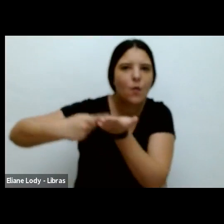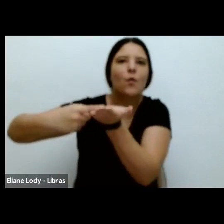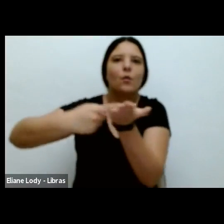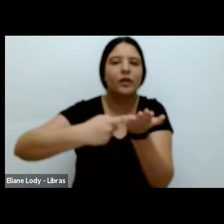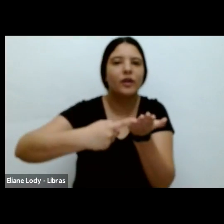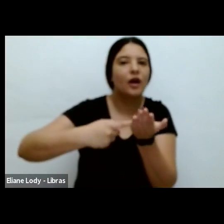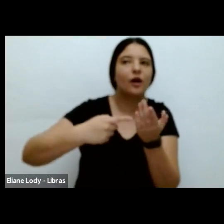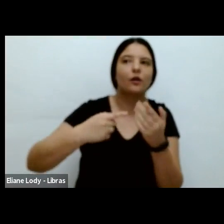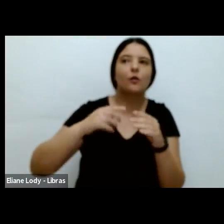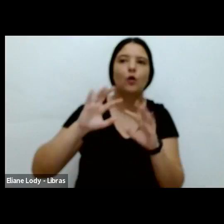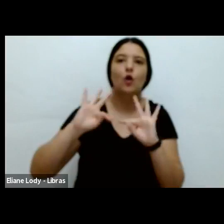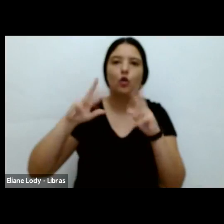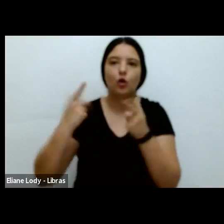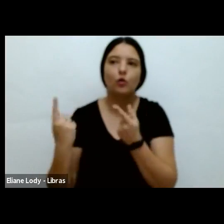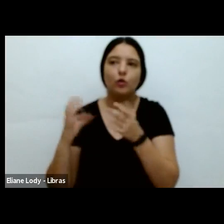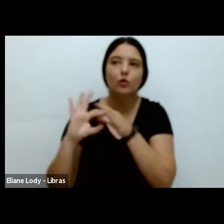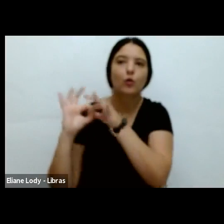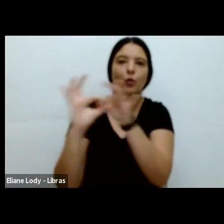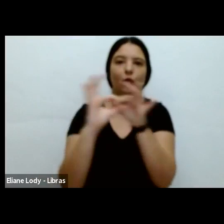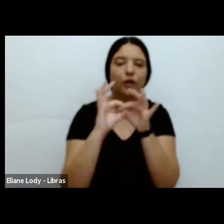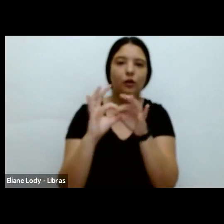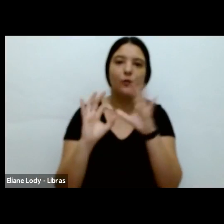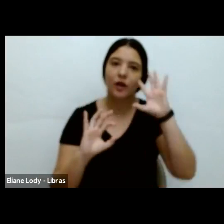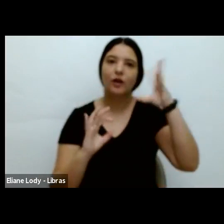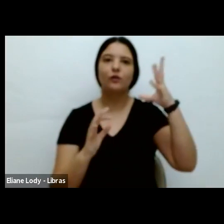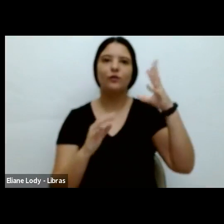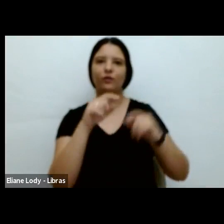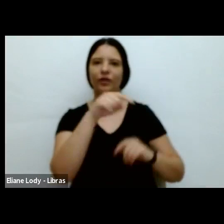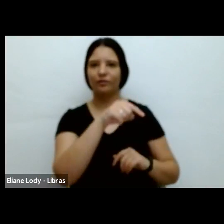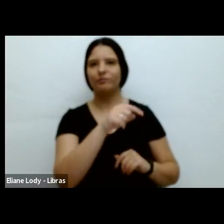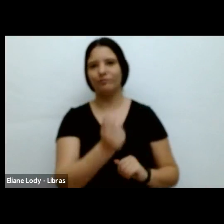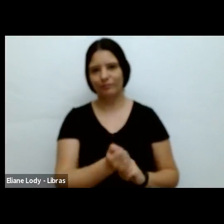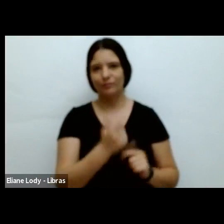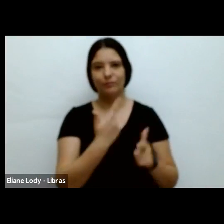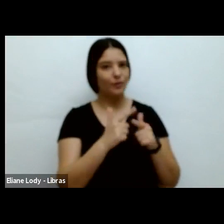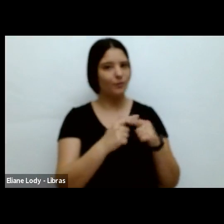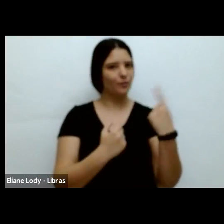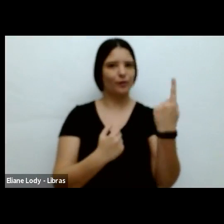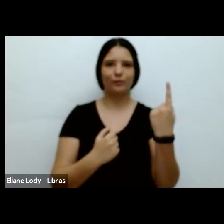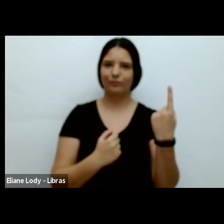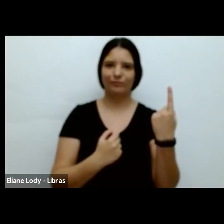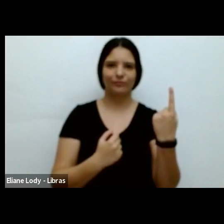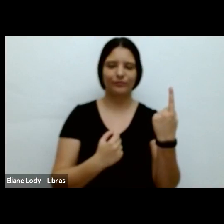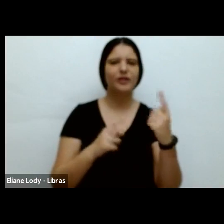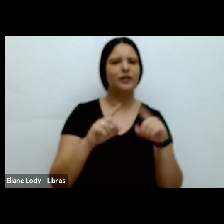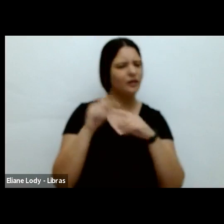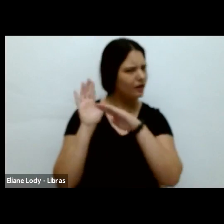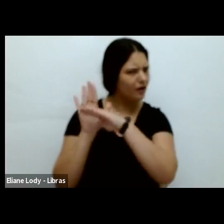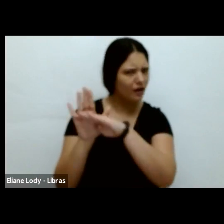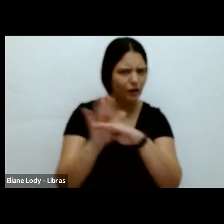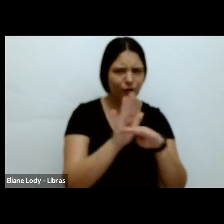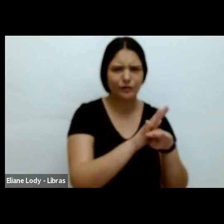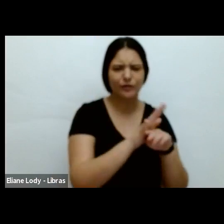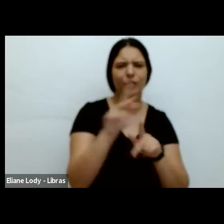to the. heart and heart and coronary. ronary